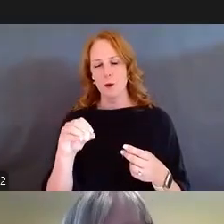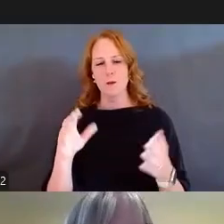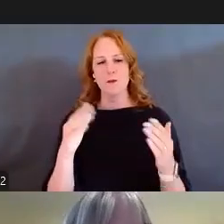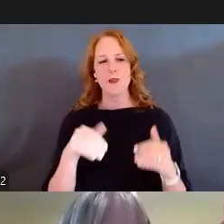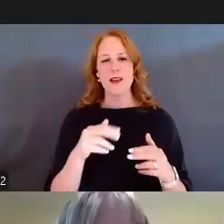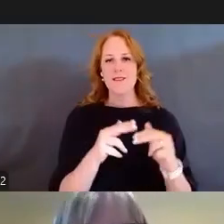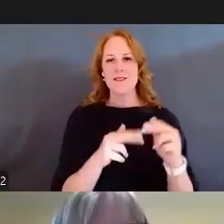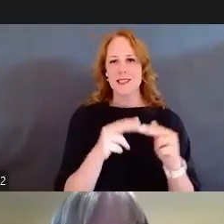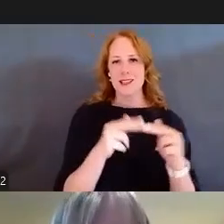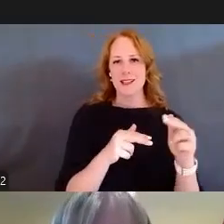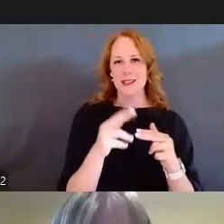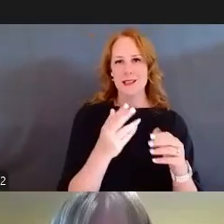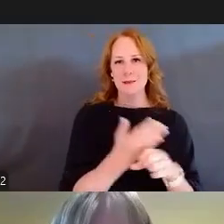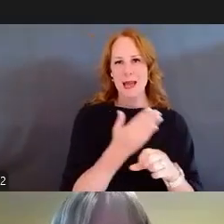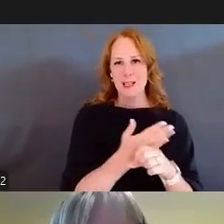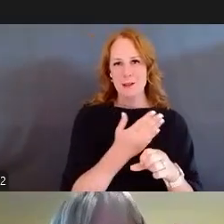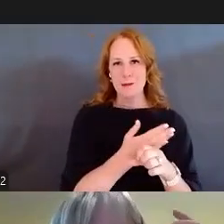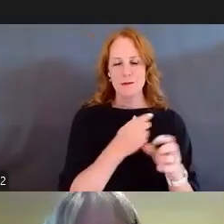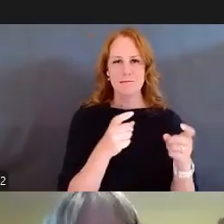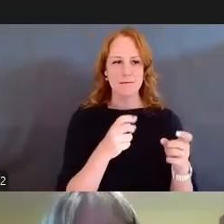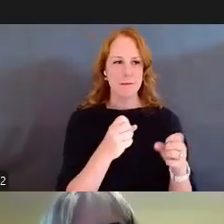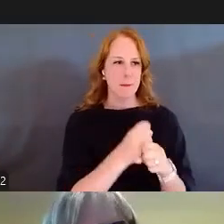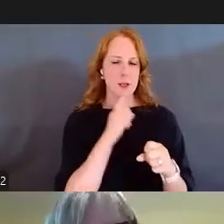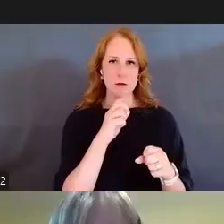you know, you got to make sure the HVAC system is working and the lights are working and the